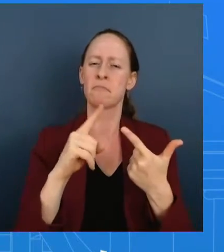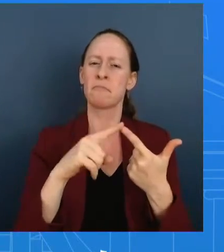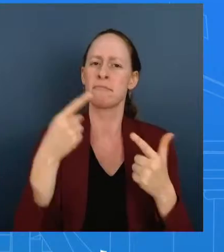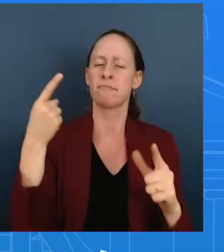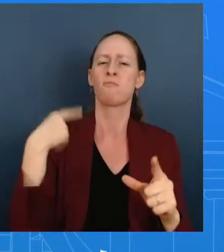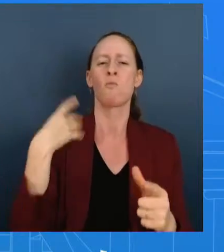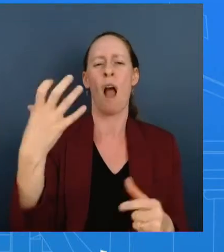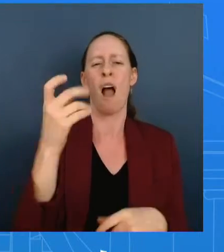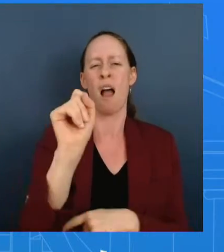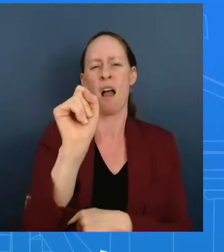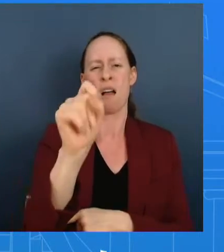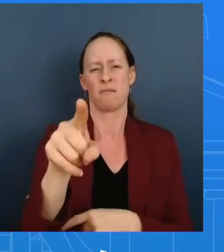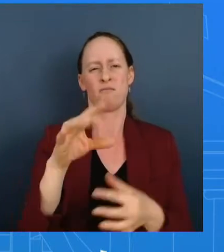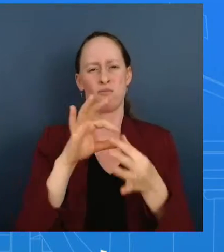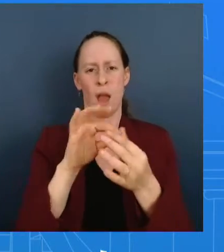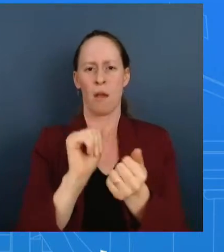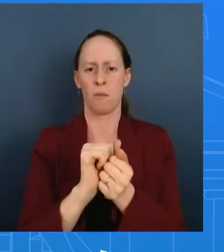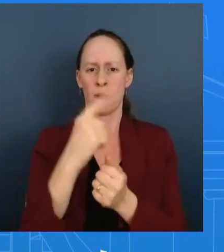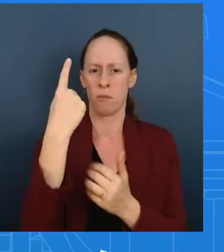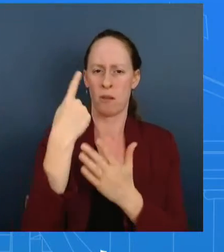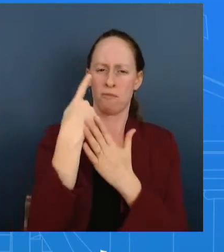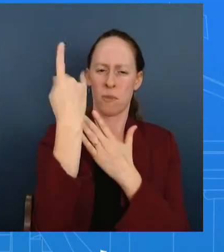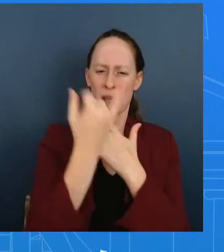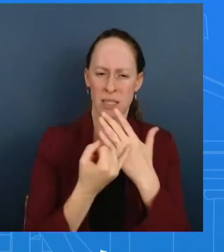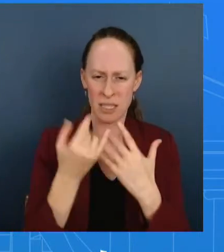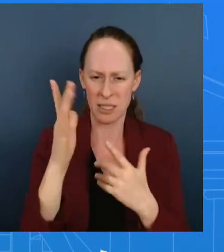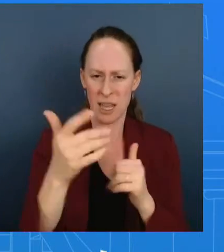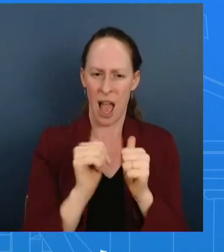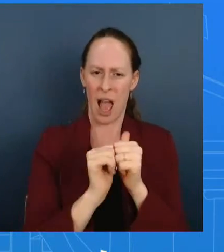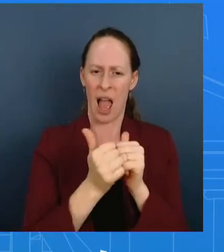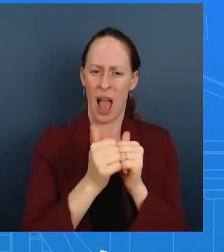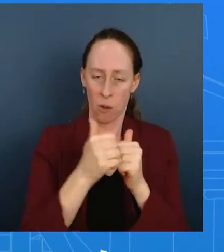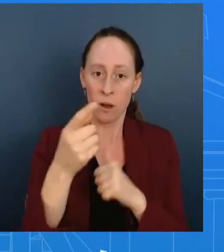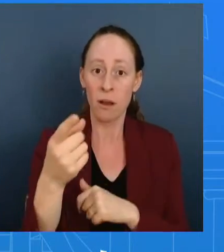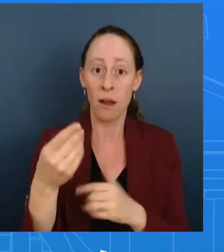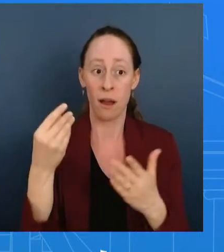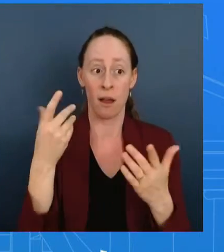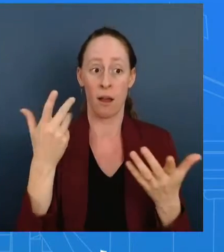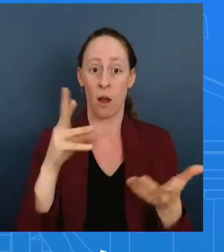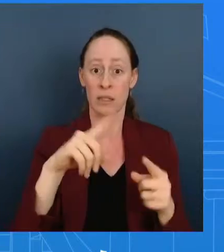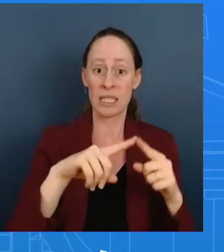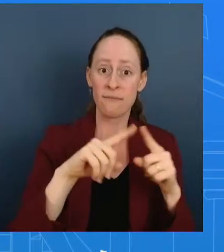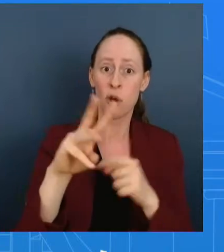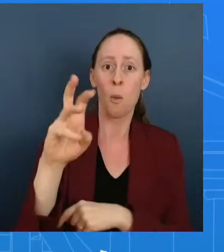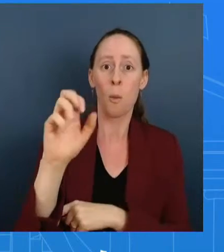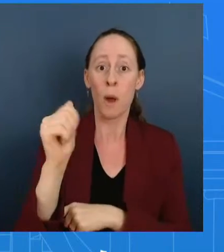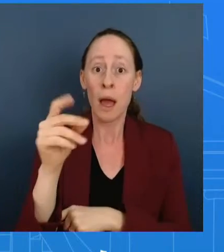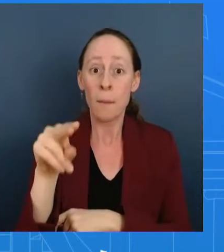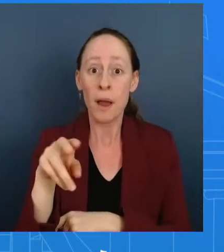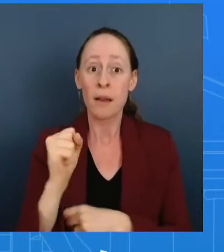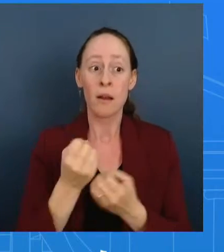are going to Ukraine through the distribution center, the -- I think there's a -- an -- a center that will be set up in Vyspa and under NATO --